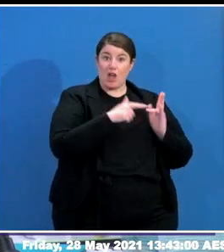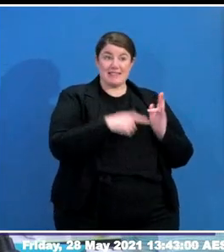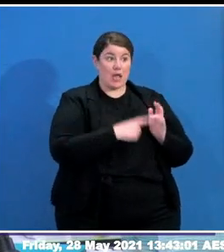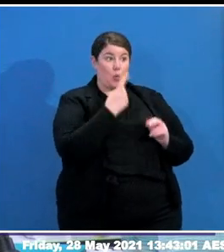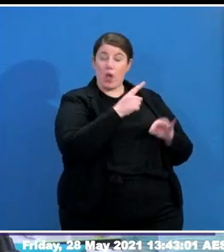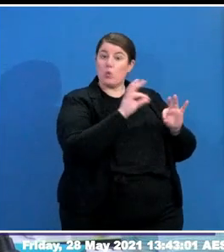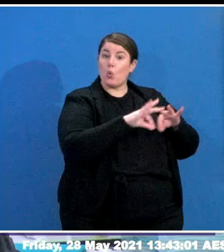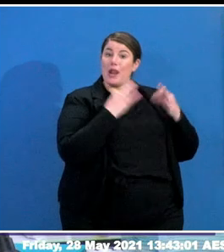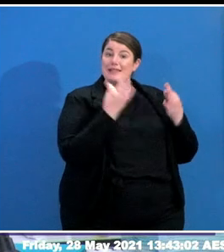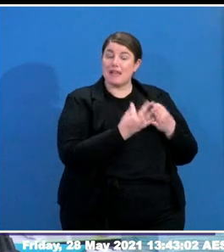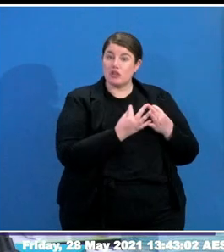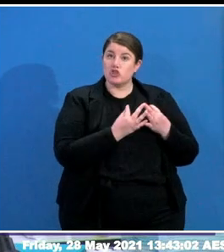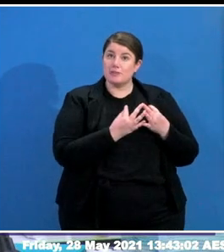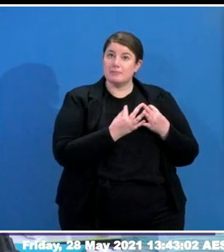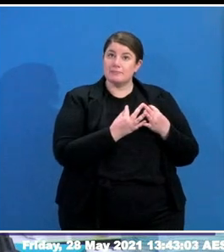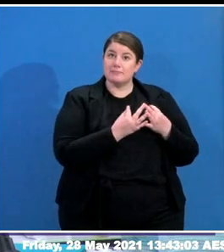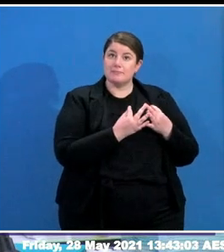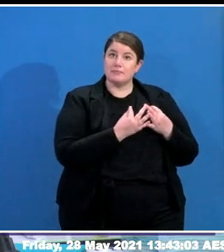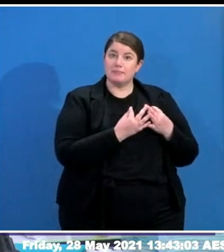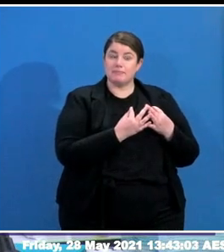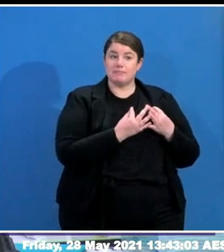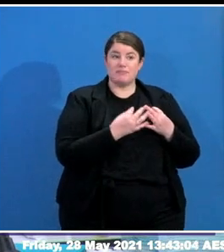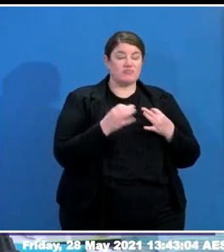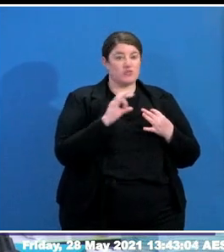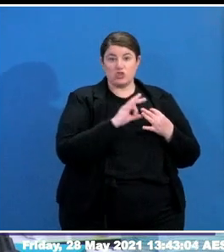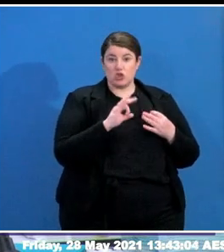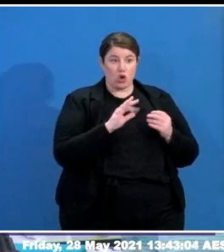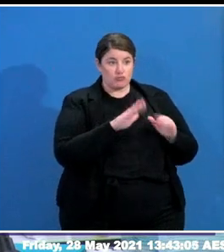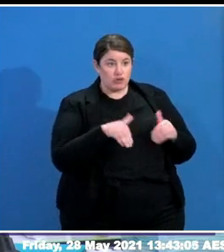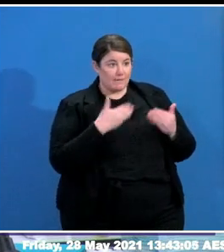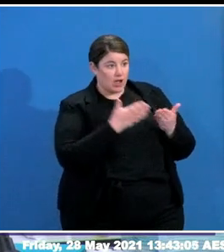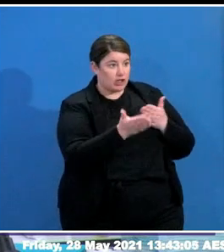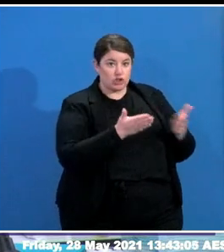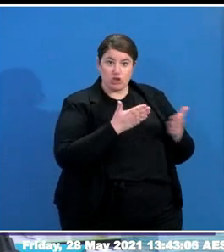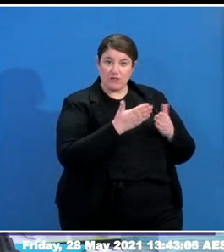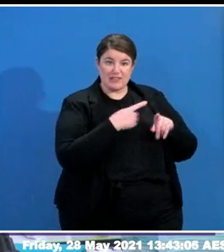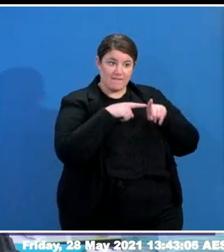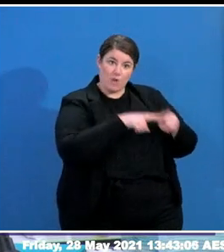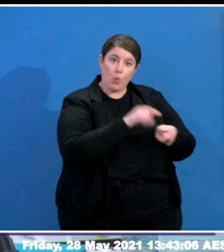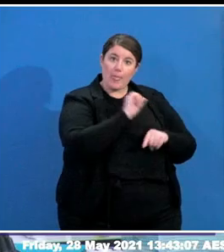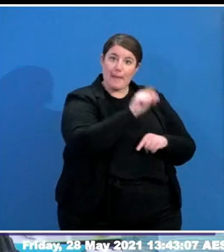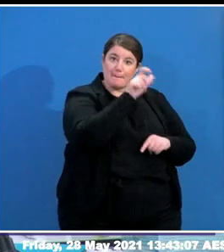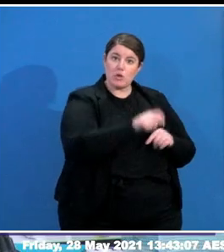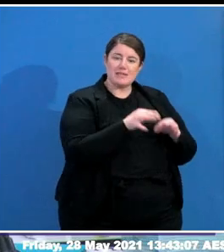provider is not providing a service as per the approved plan, what happens?